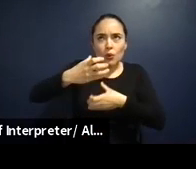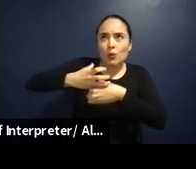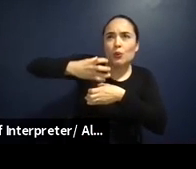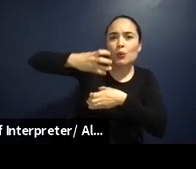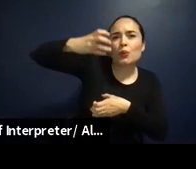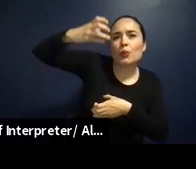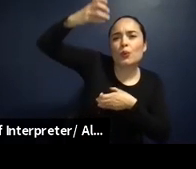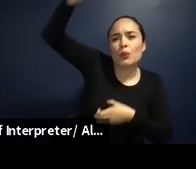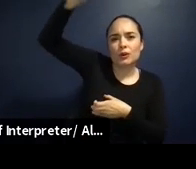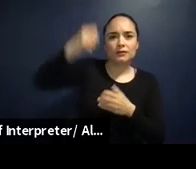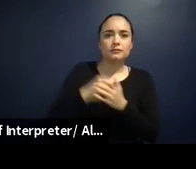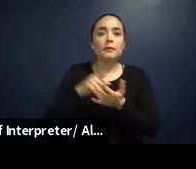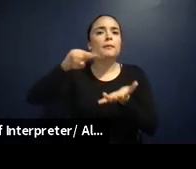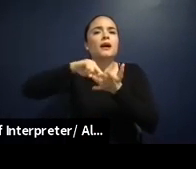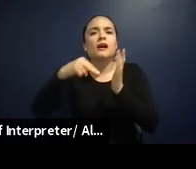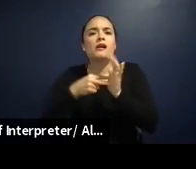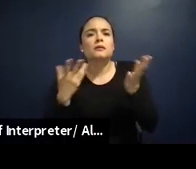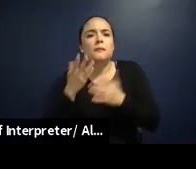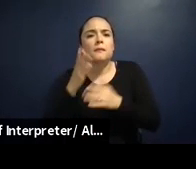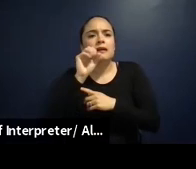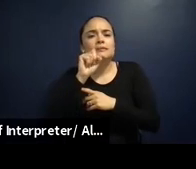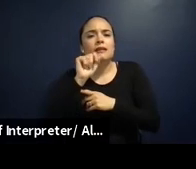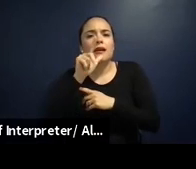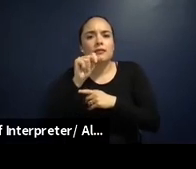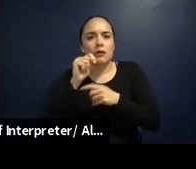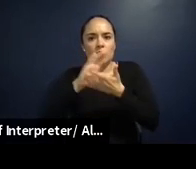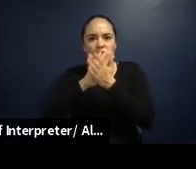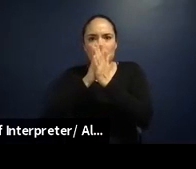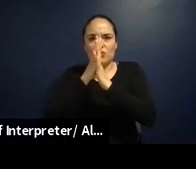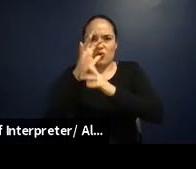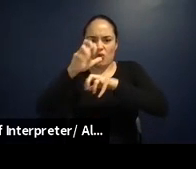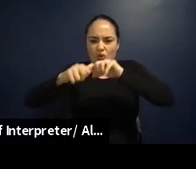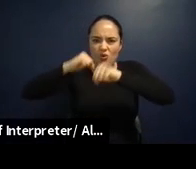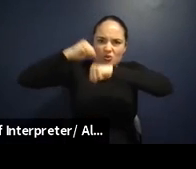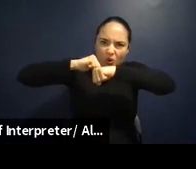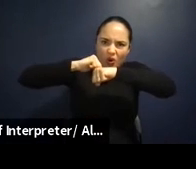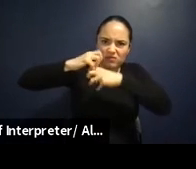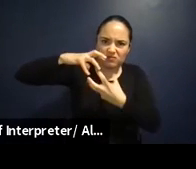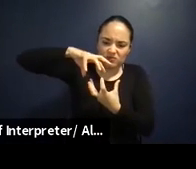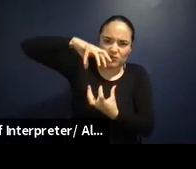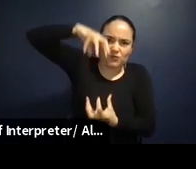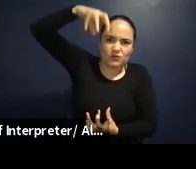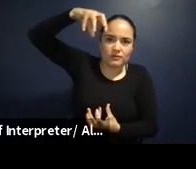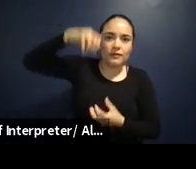is crystallizing, it actually forms these six-sided shaped sort of columns, I guess is the best word